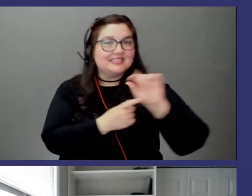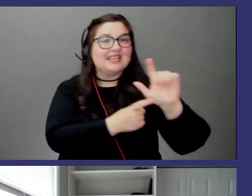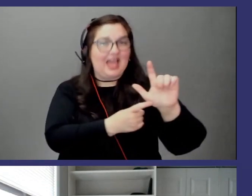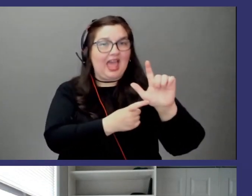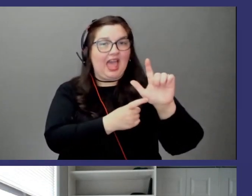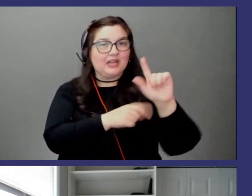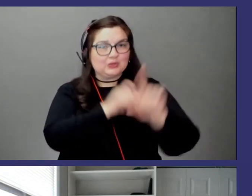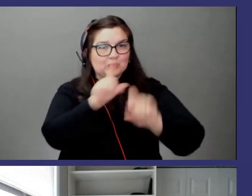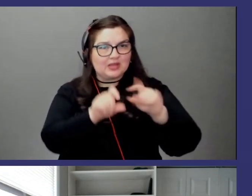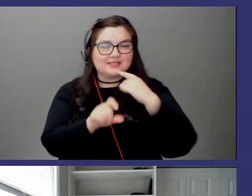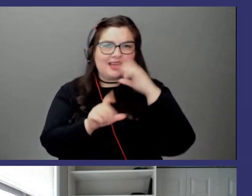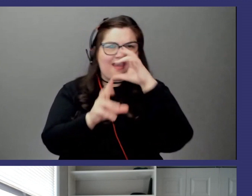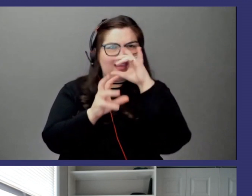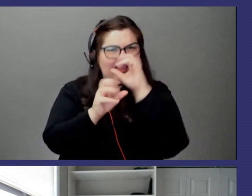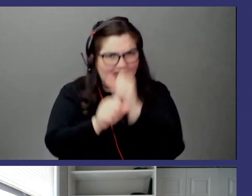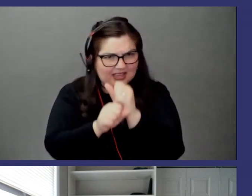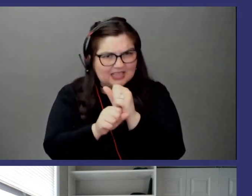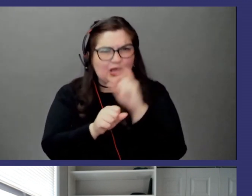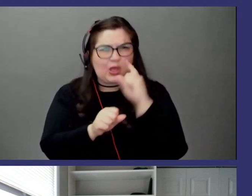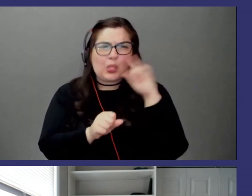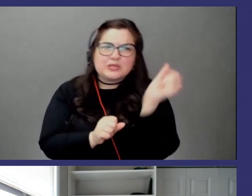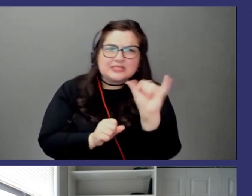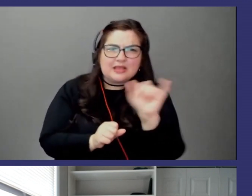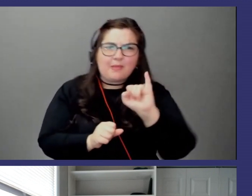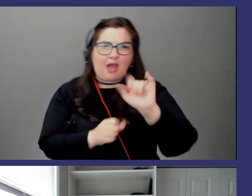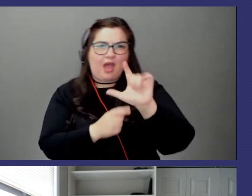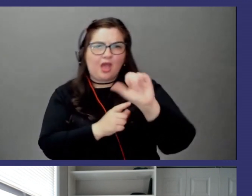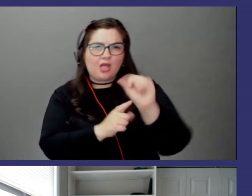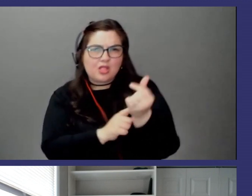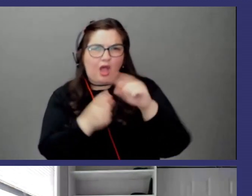It looks similar to iLOG and IBM ODM.